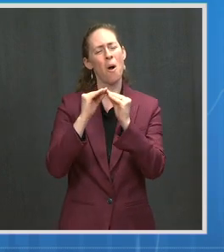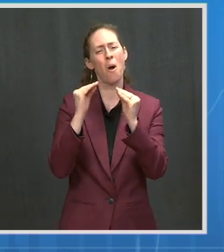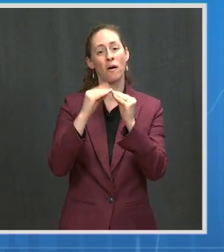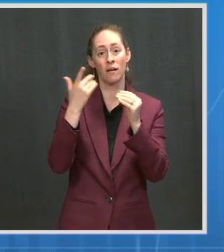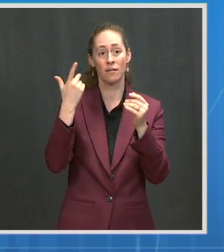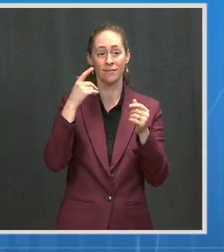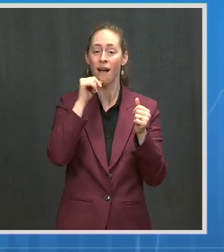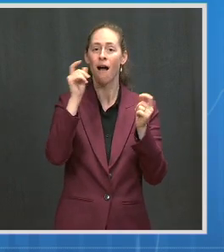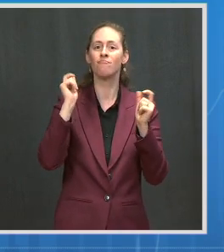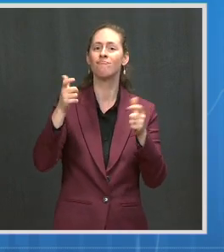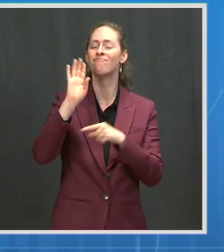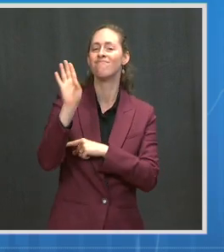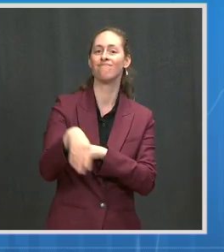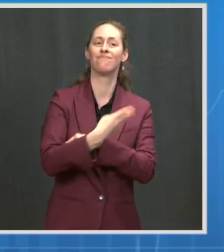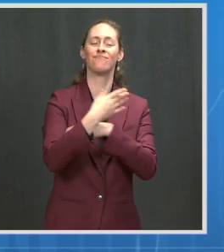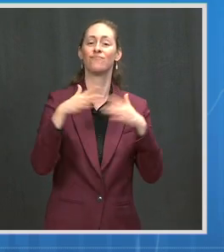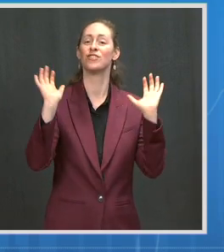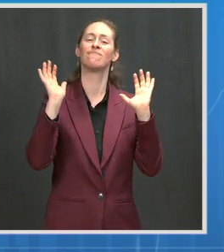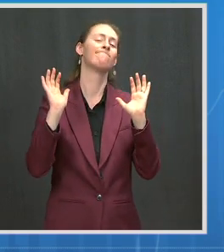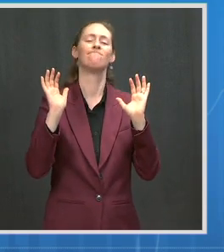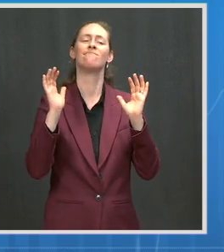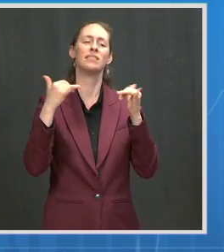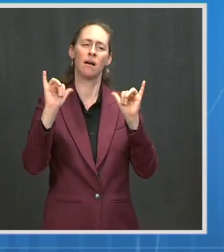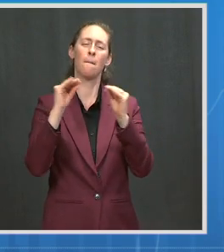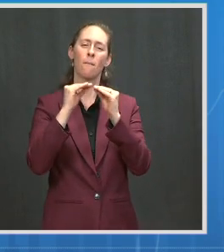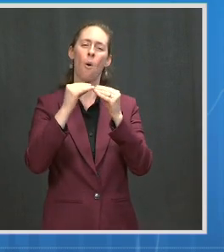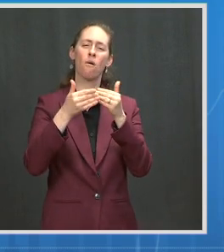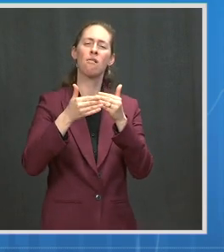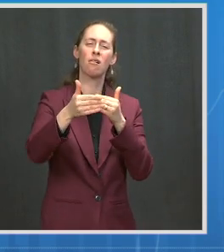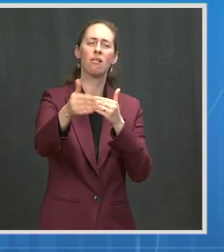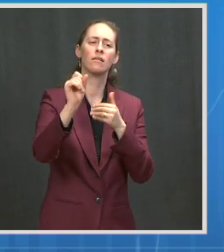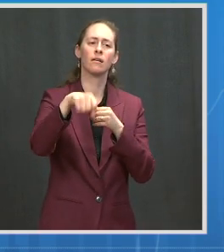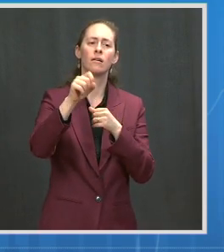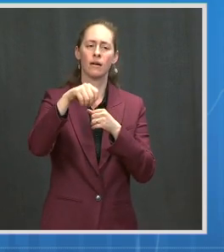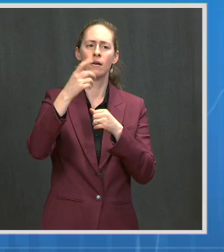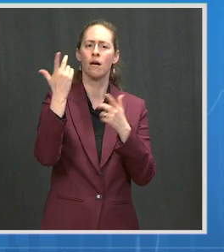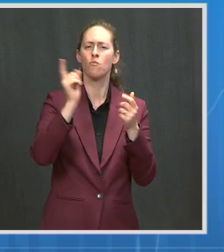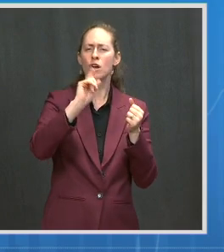Equity work is always hyperlocal. Communities are the experts in what they need.